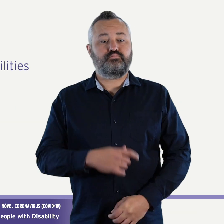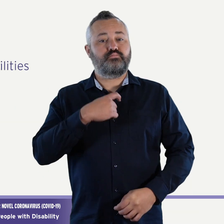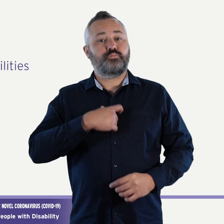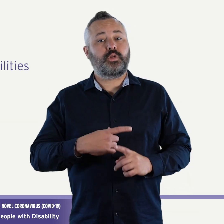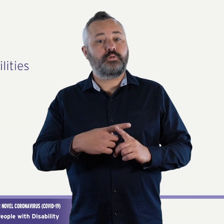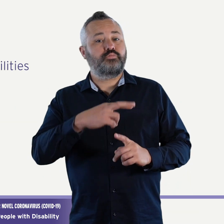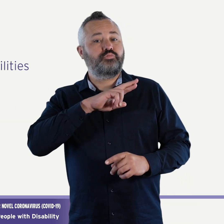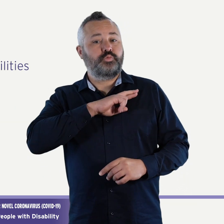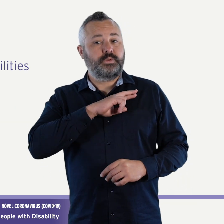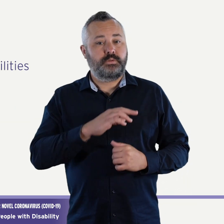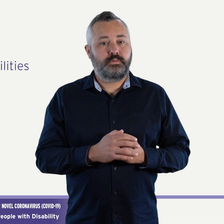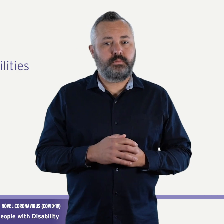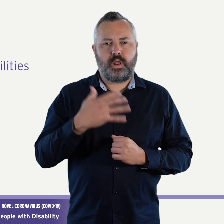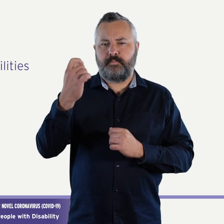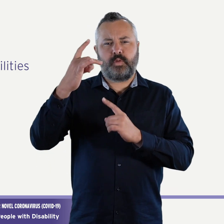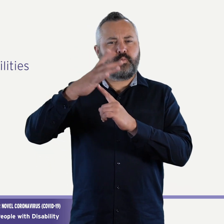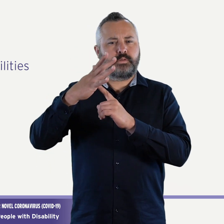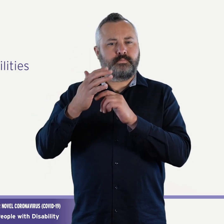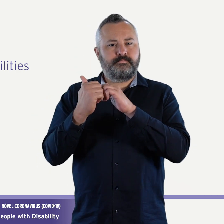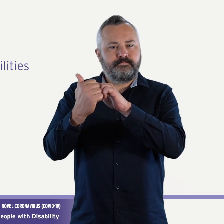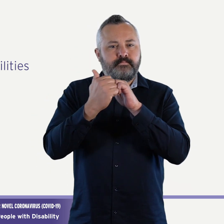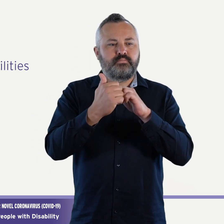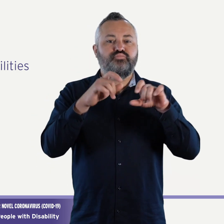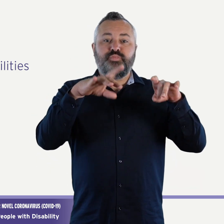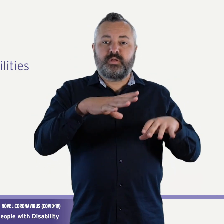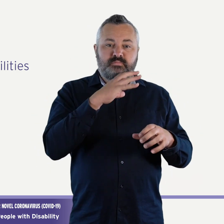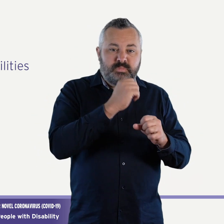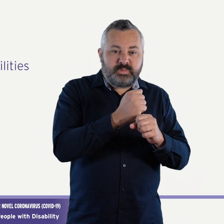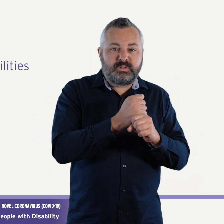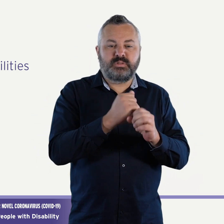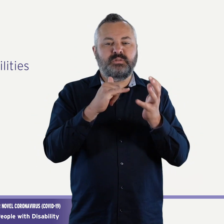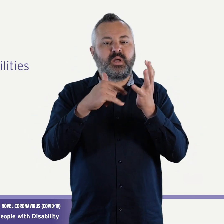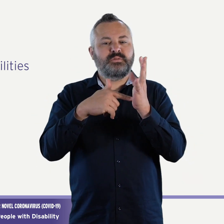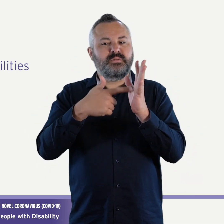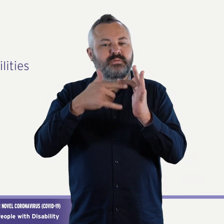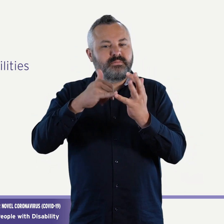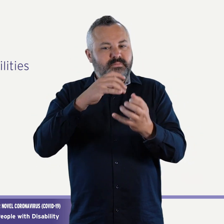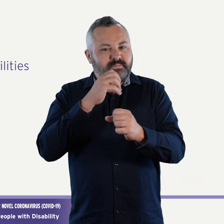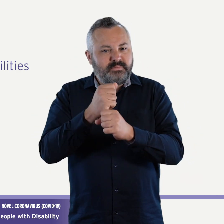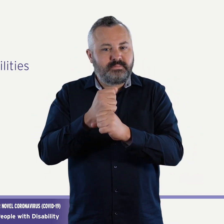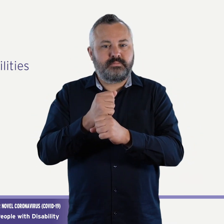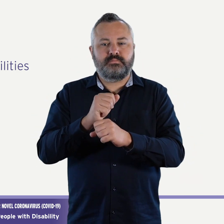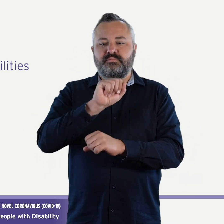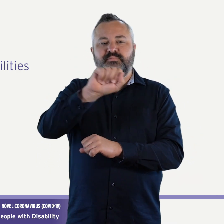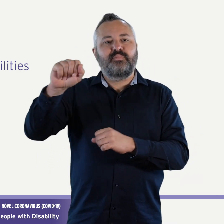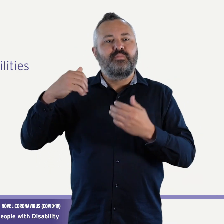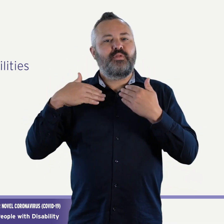Roles and Responsibilities: Many critical partners, including the health and disability agencies of the Australian and state and territory